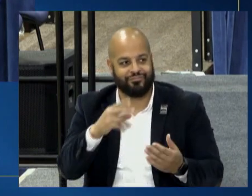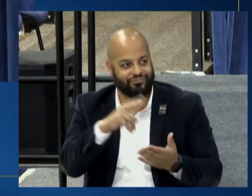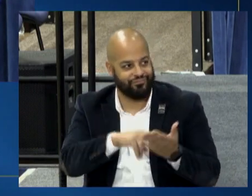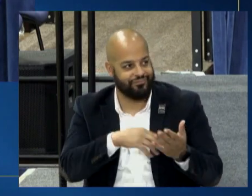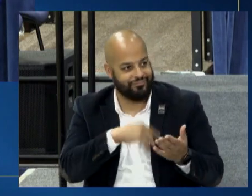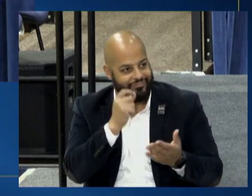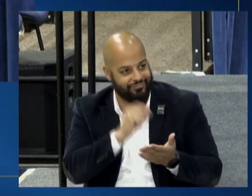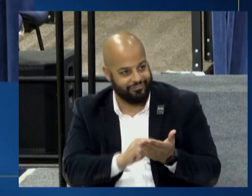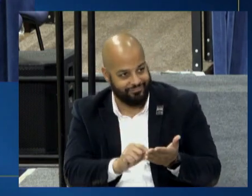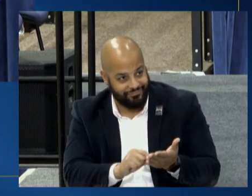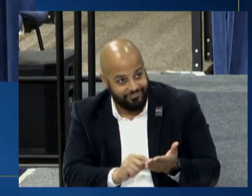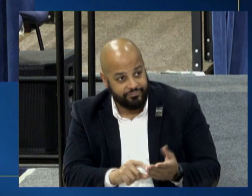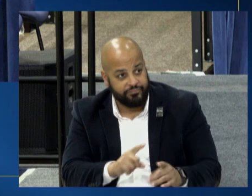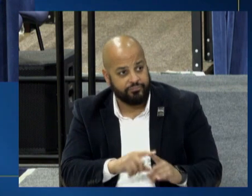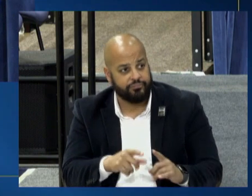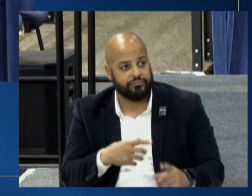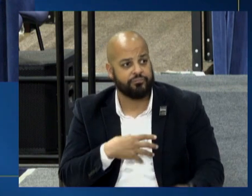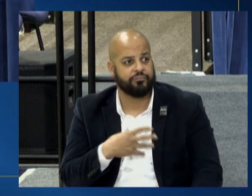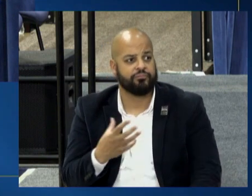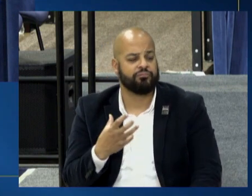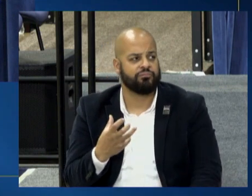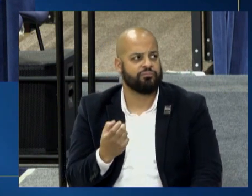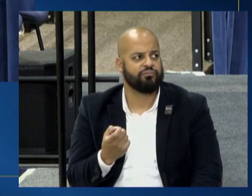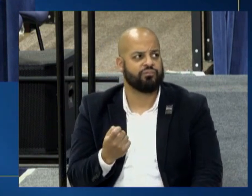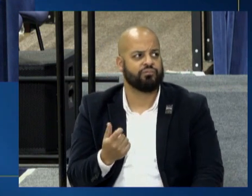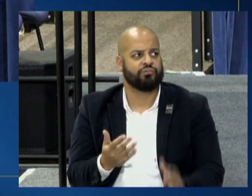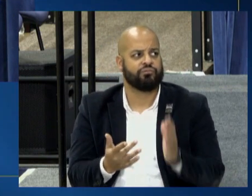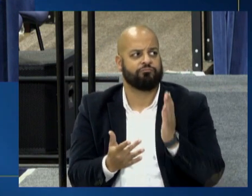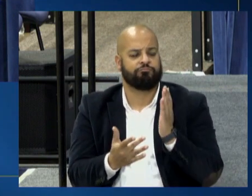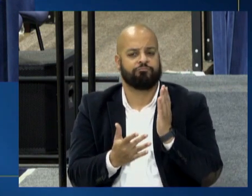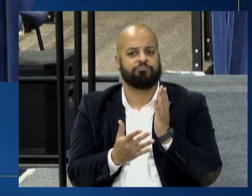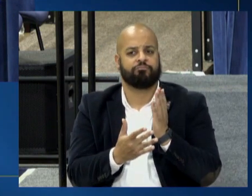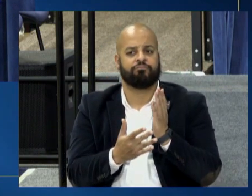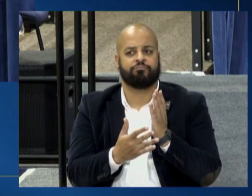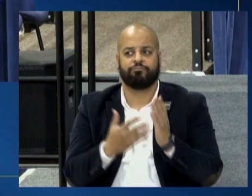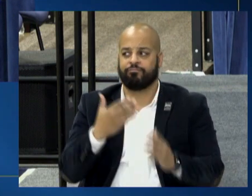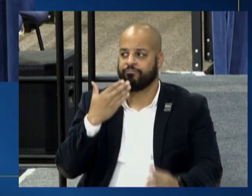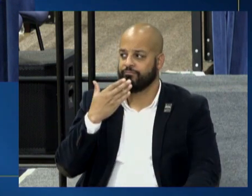So, I'd like to go low tech with the remarks. Thank you very much to our White House colleagues